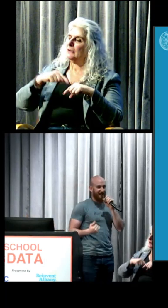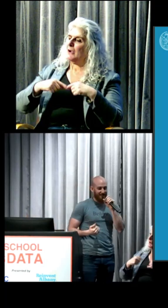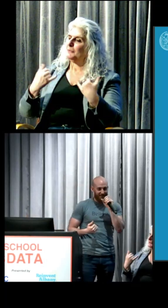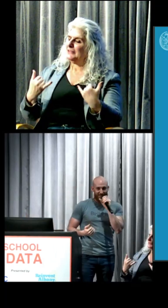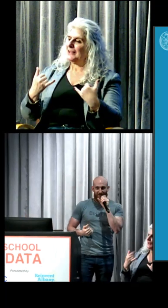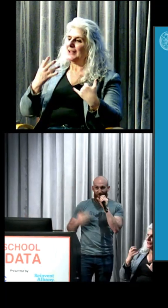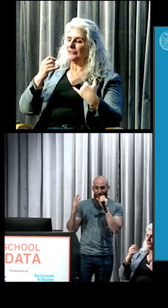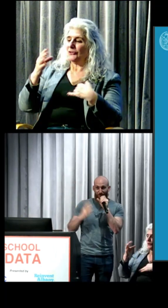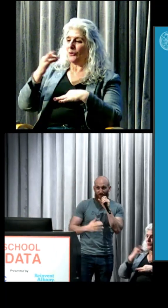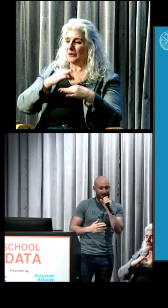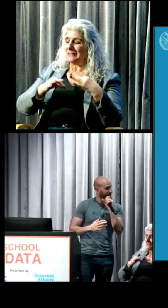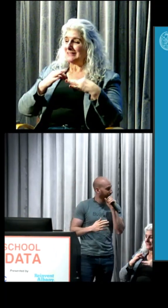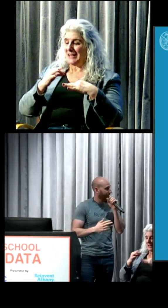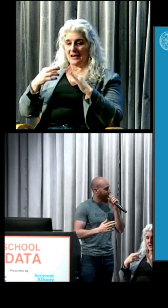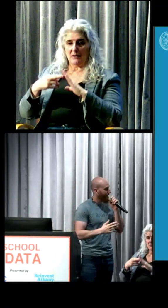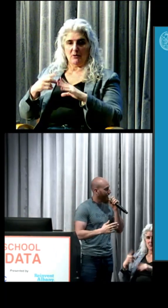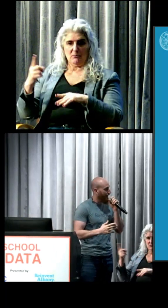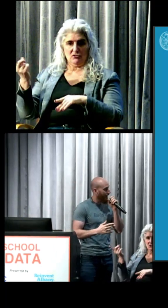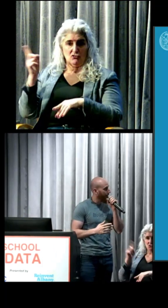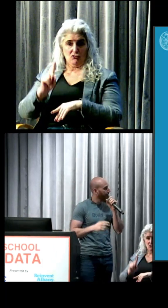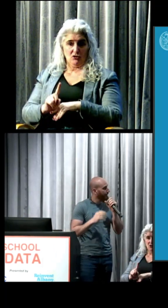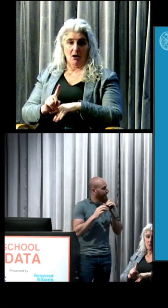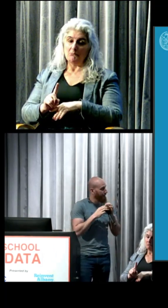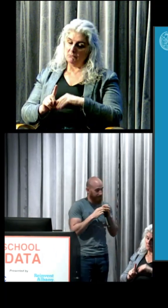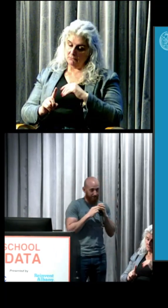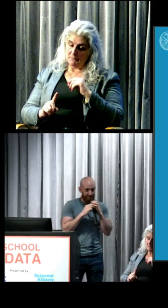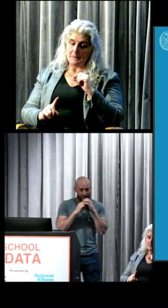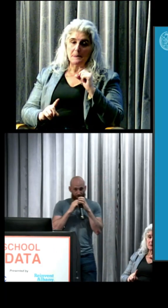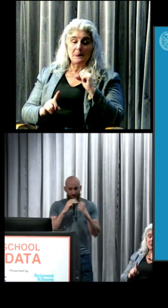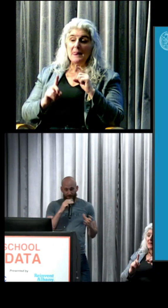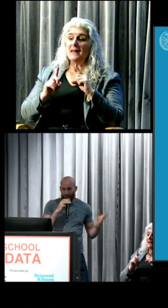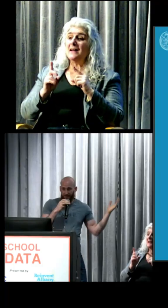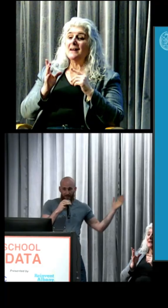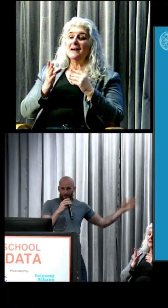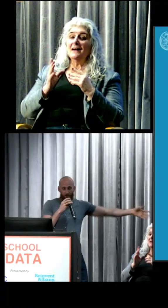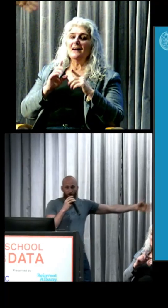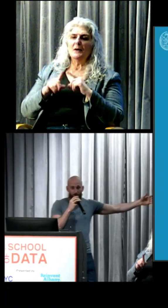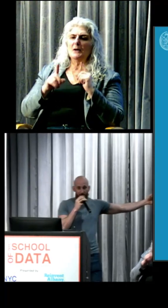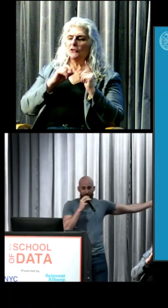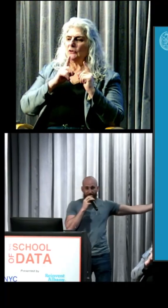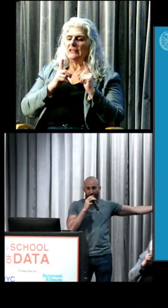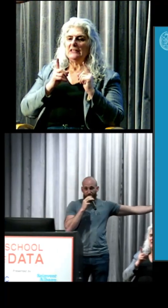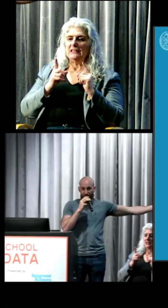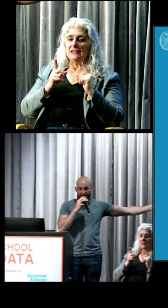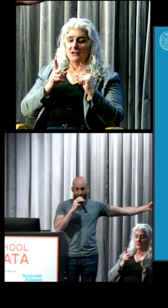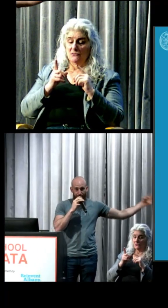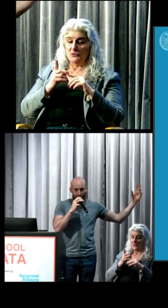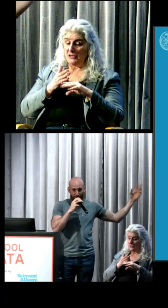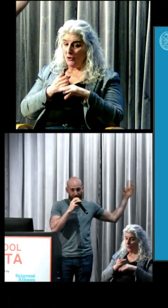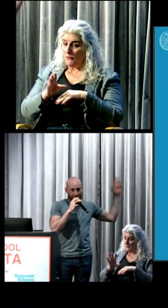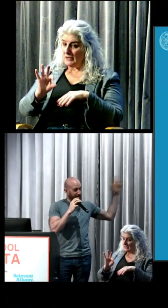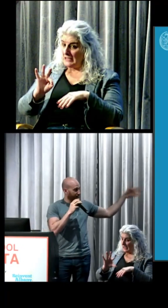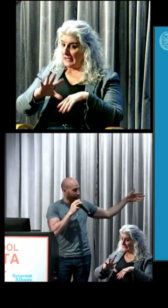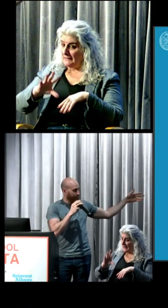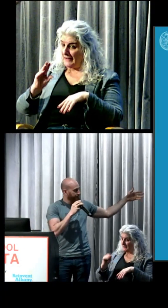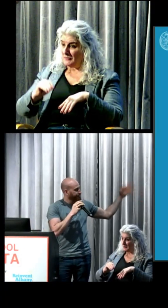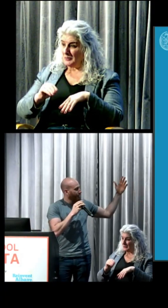comprehensibility, right? That you've got to give people a sort of heuristic space in which the information you're sharing with